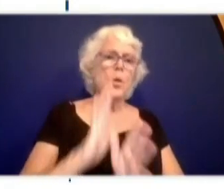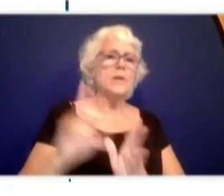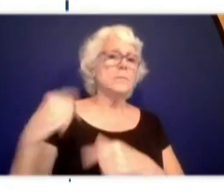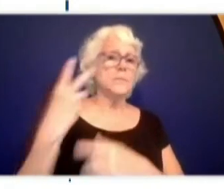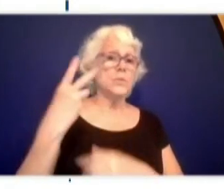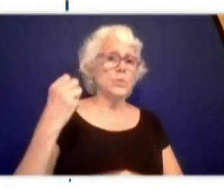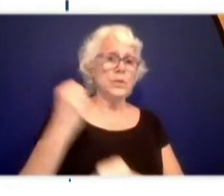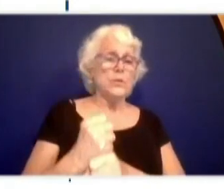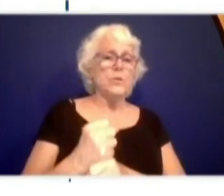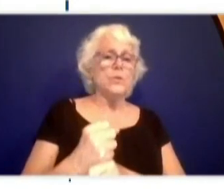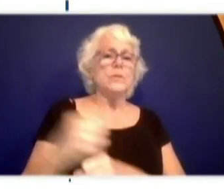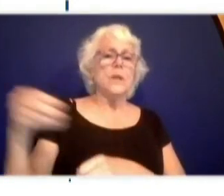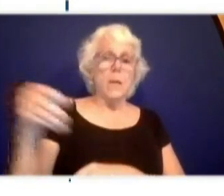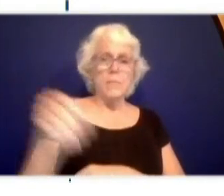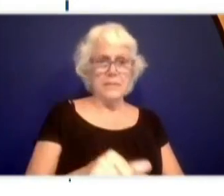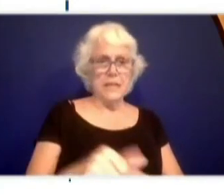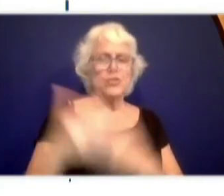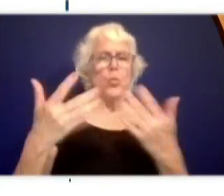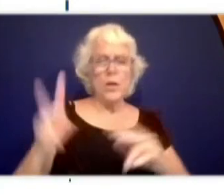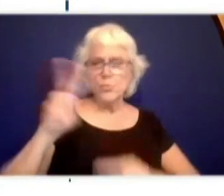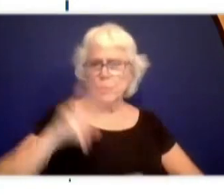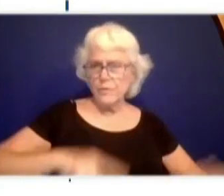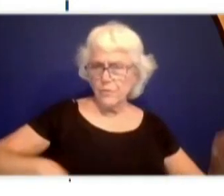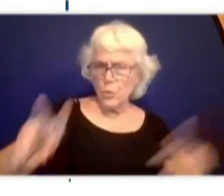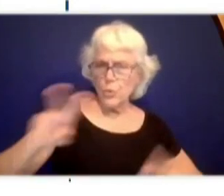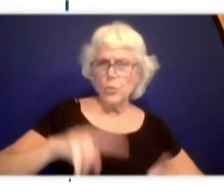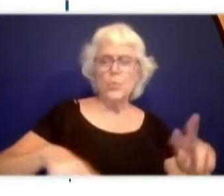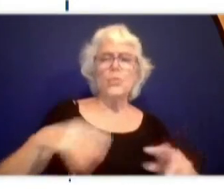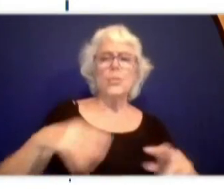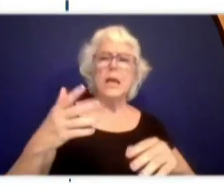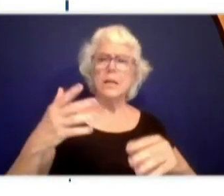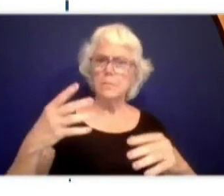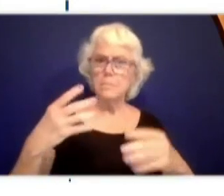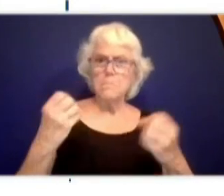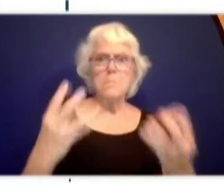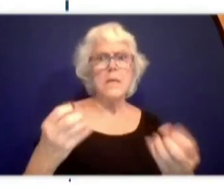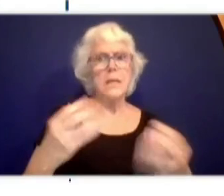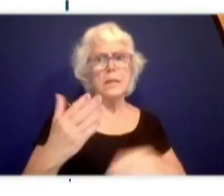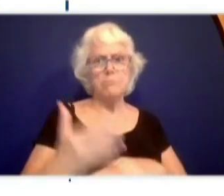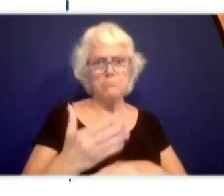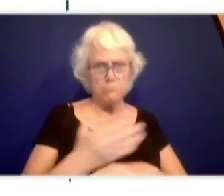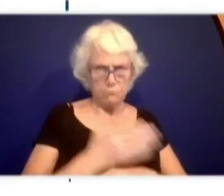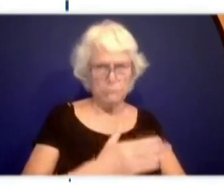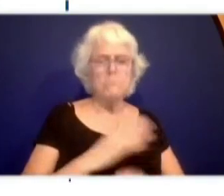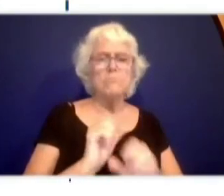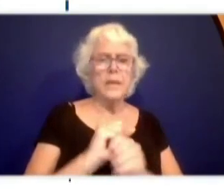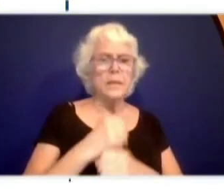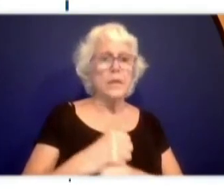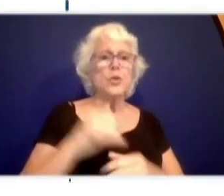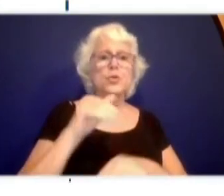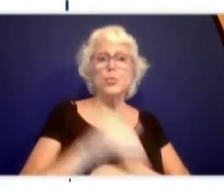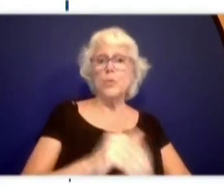compensation has been reviewed and great strides have been made. Tonight's recommendation is an example of